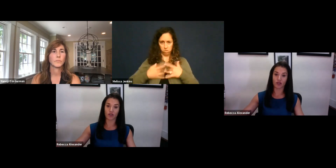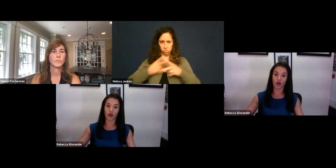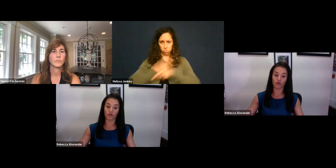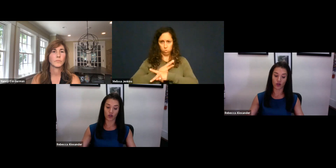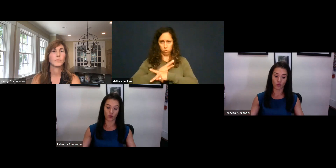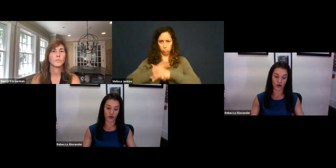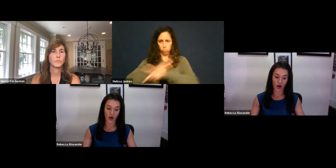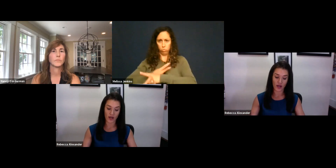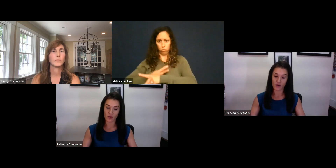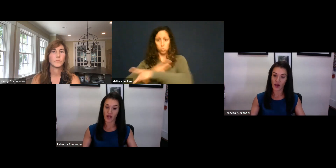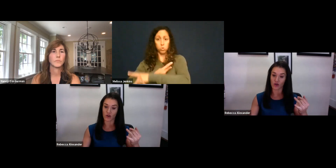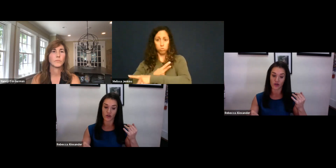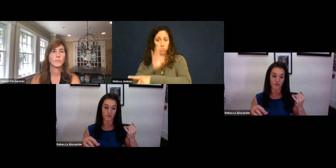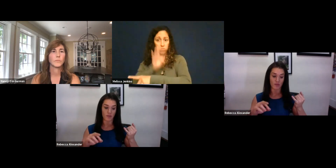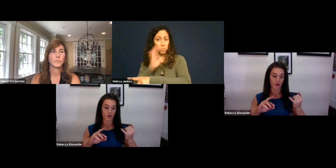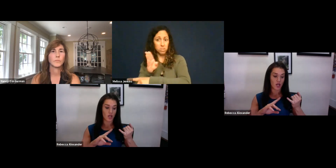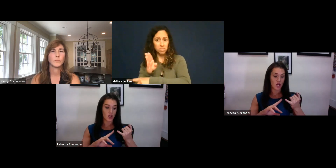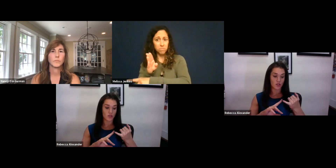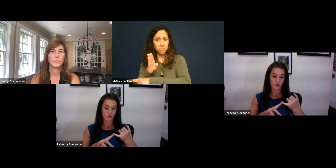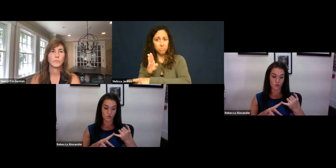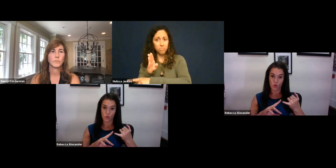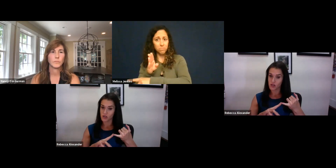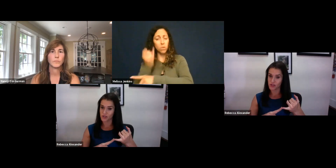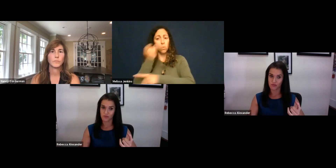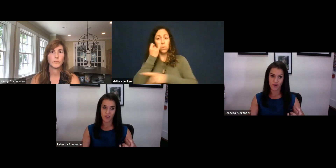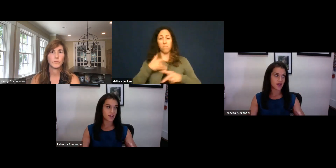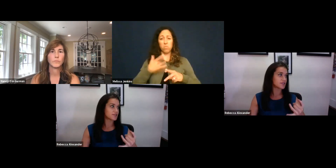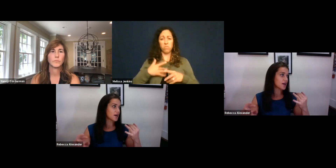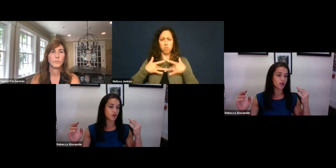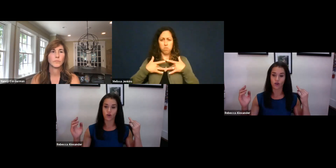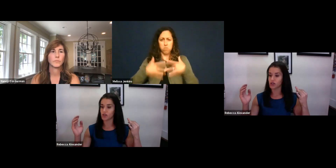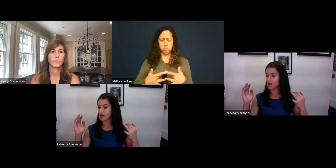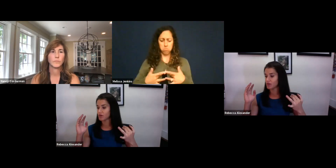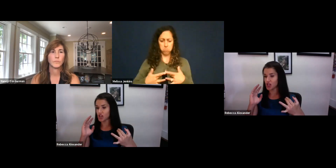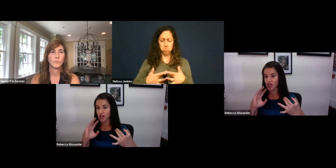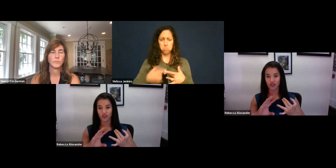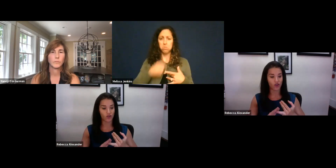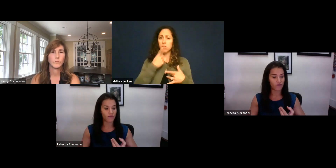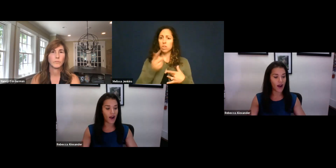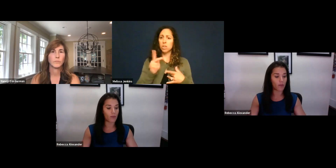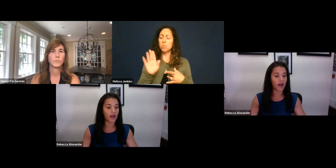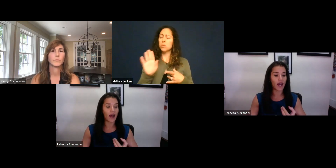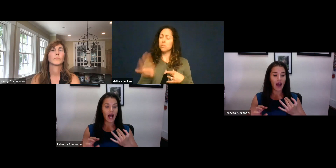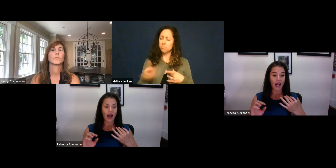yourself feel more depressed. So I encourage people to wash their face, I encourage them to change their environment,